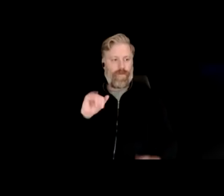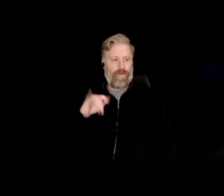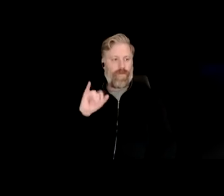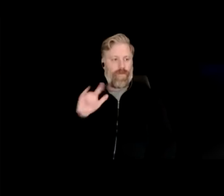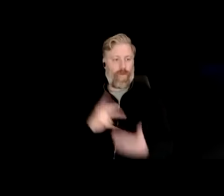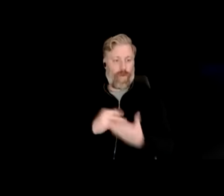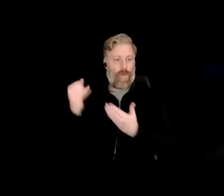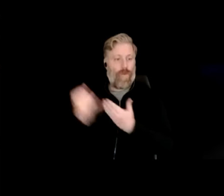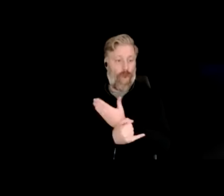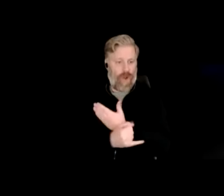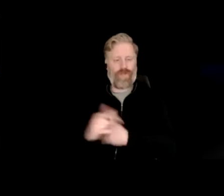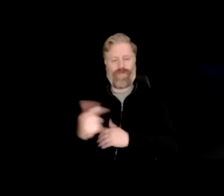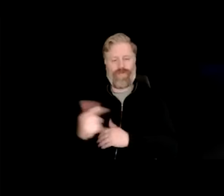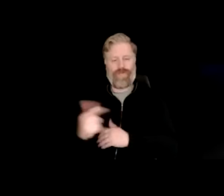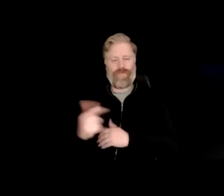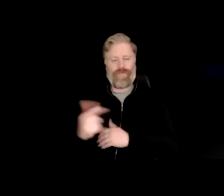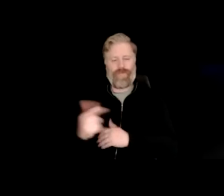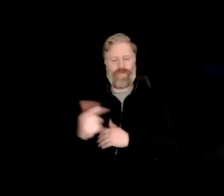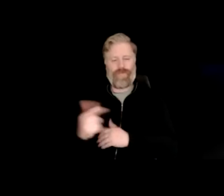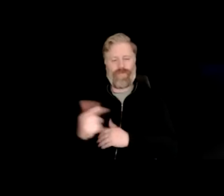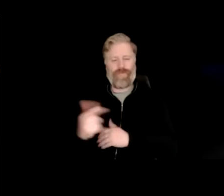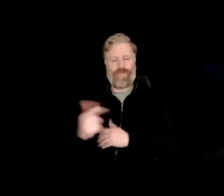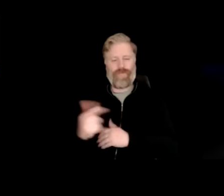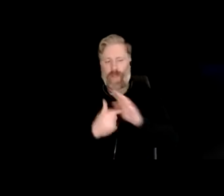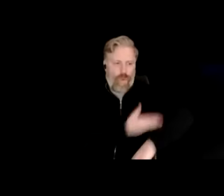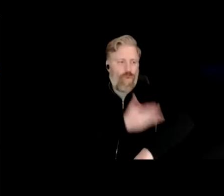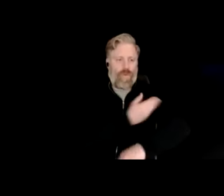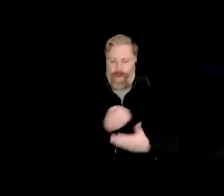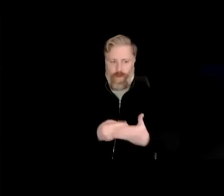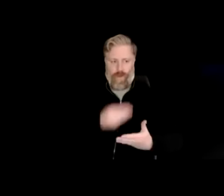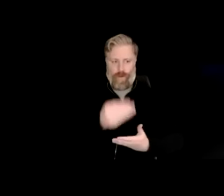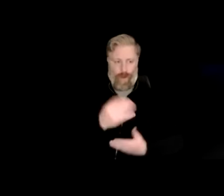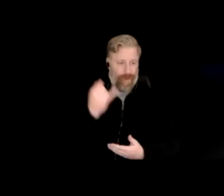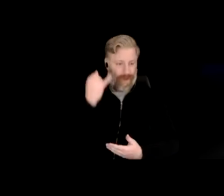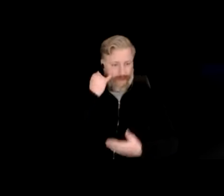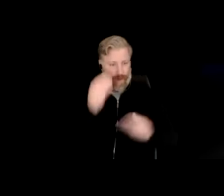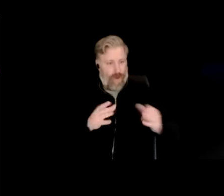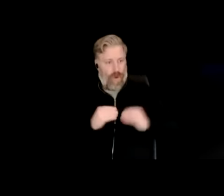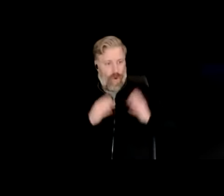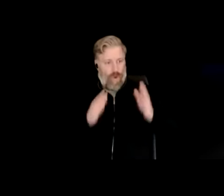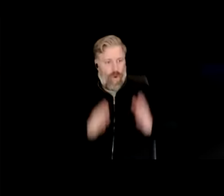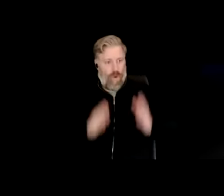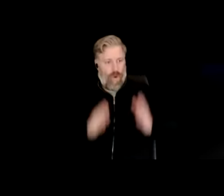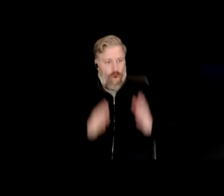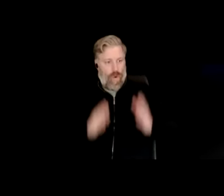that are not approved by the property owner. No capital can be made to residential properties.